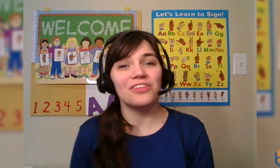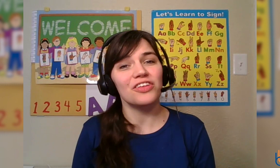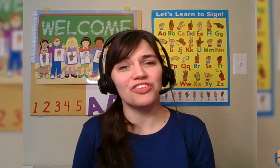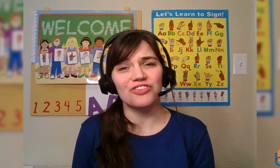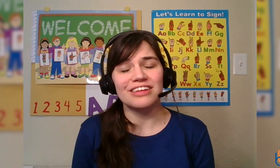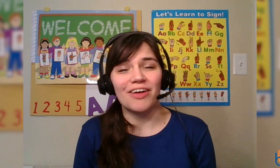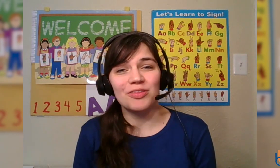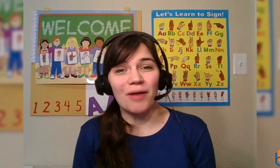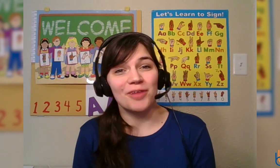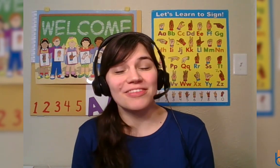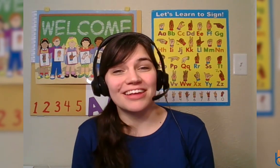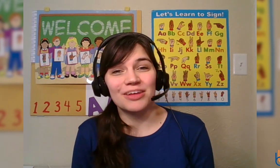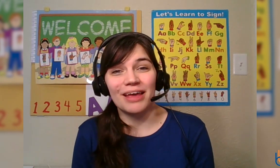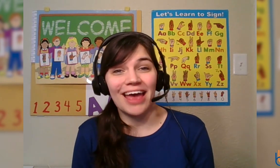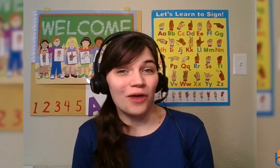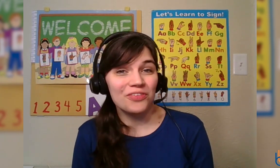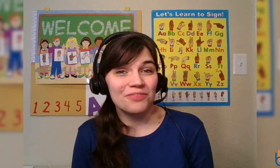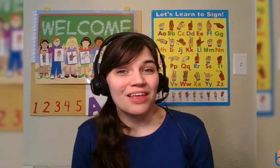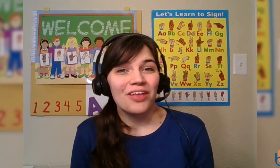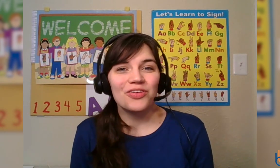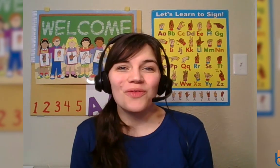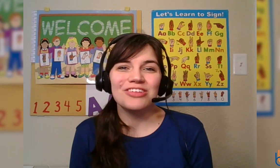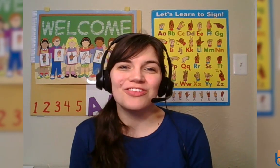you see the children down at the bottom standing by the house? They're going to